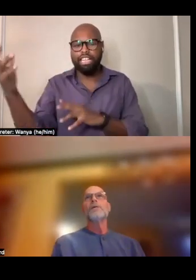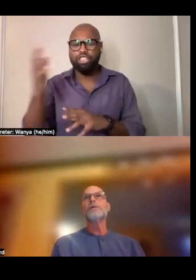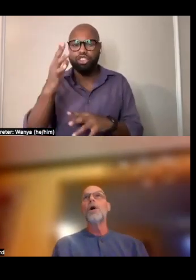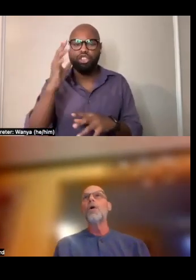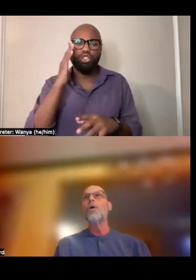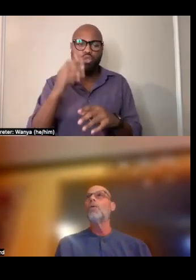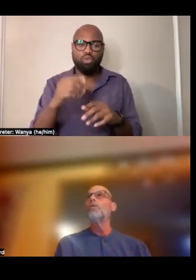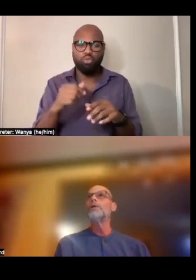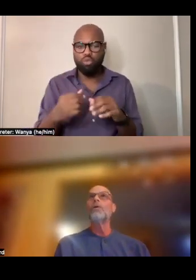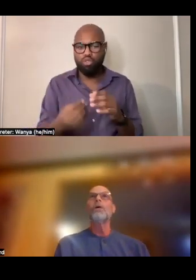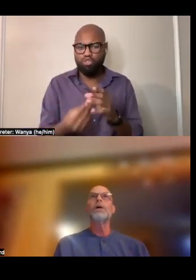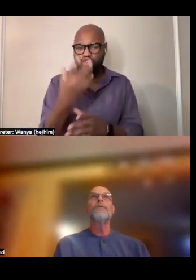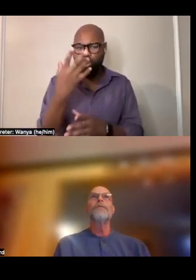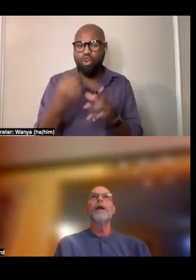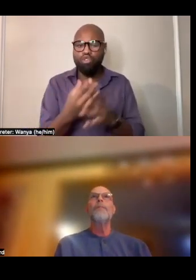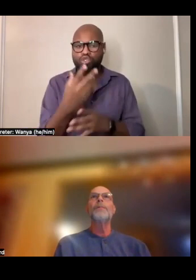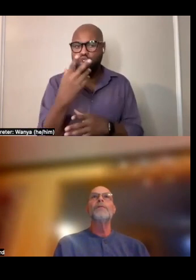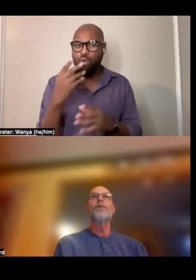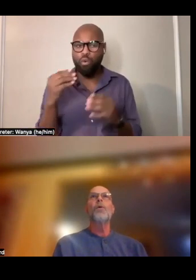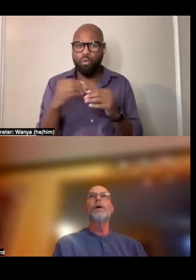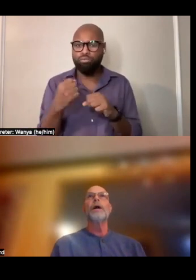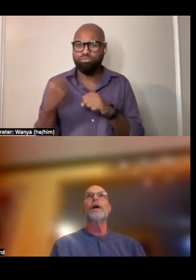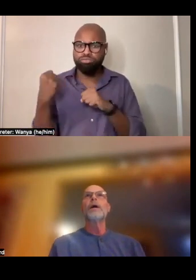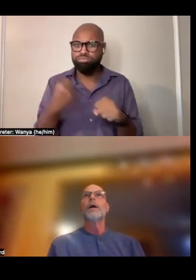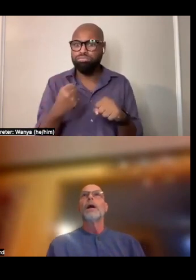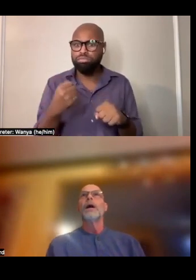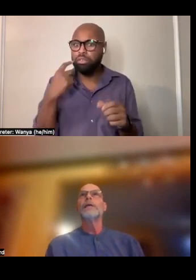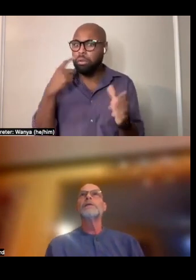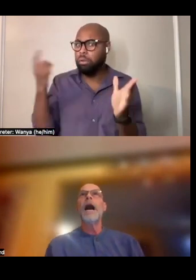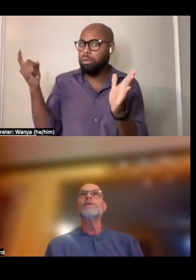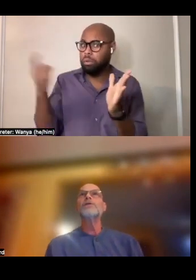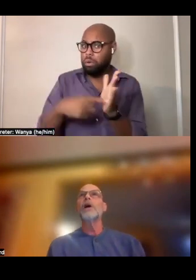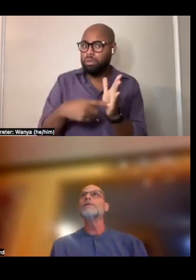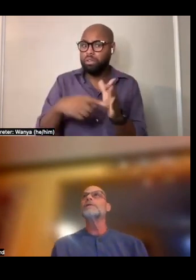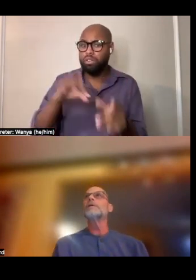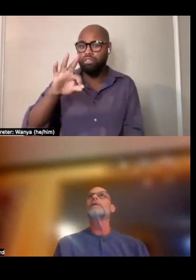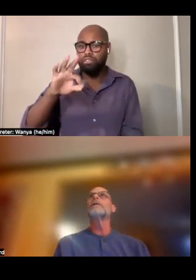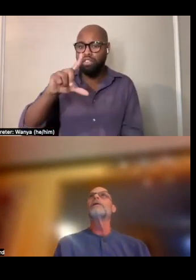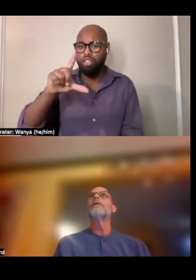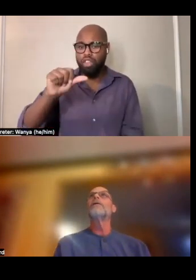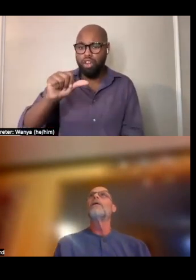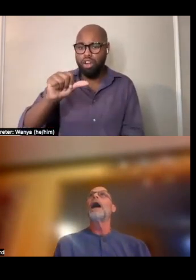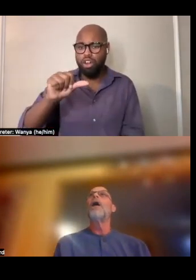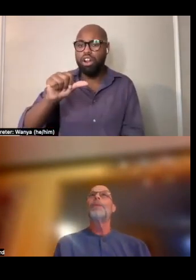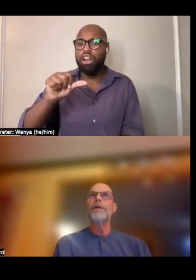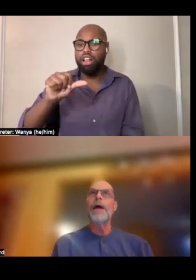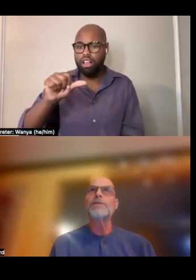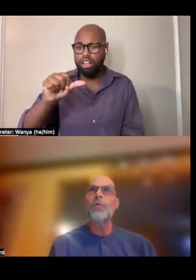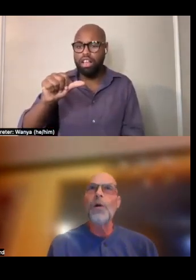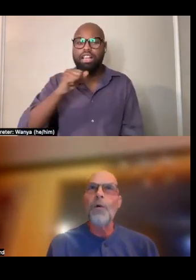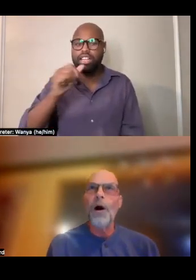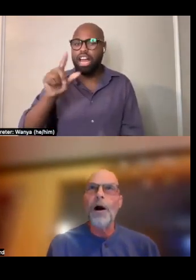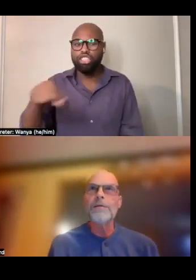So looking at what happened in Florida, it's not just how big that storm was.